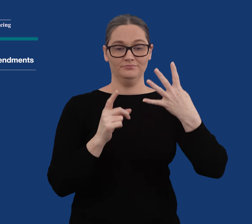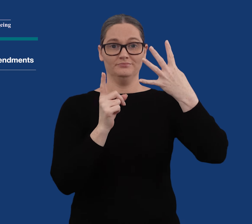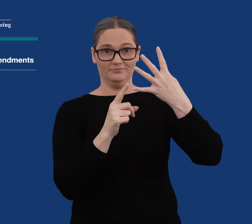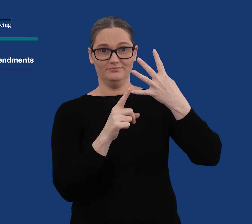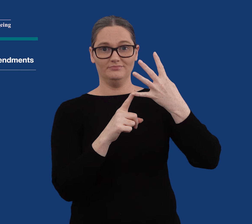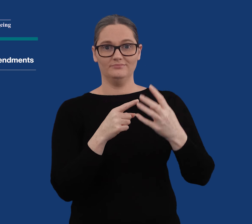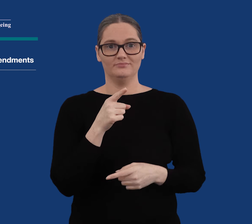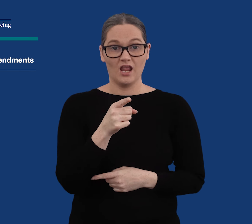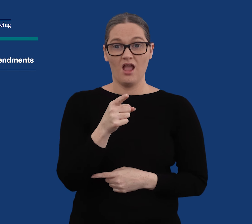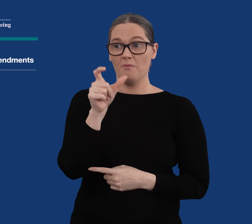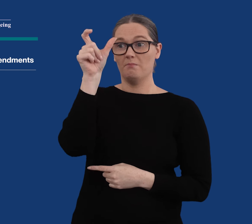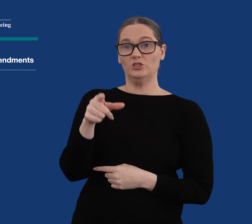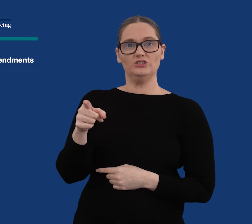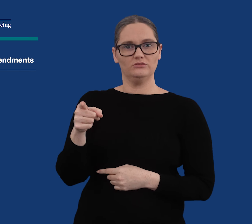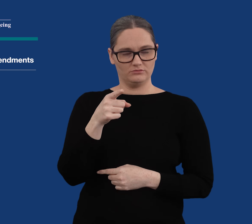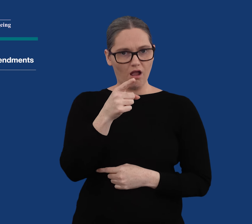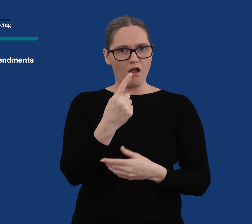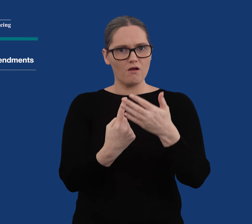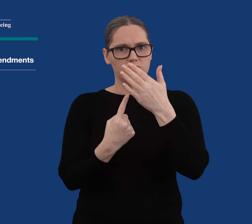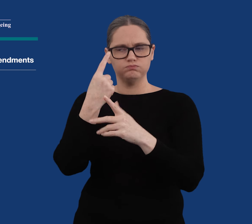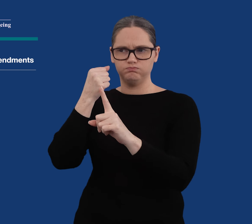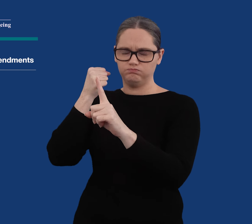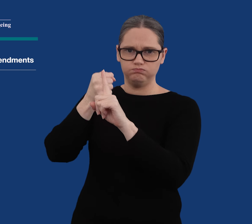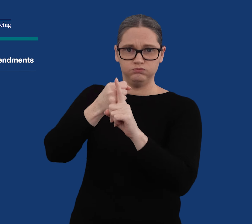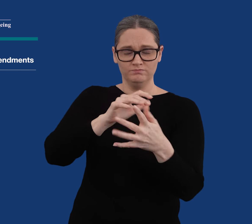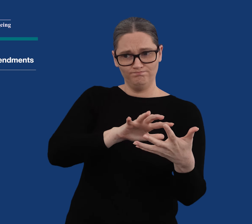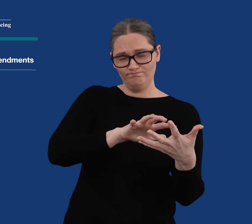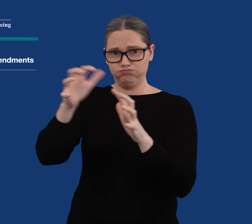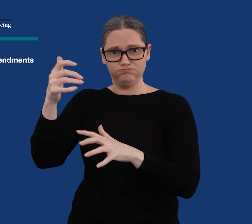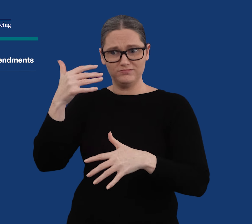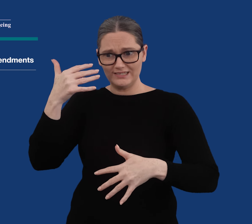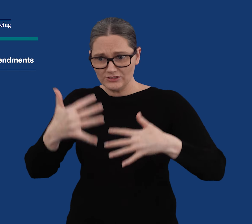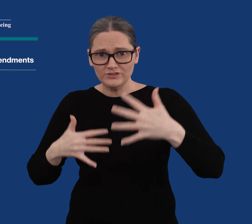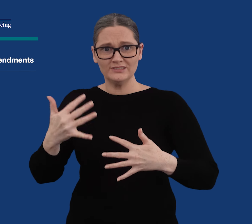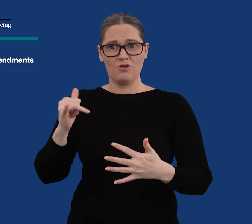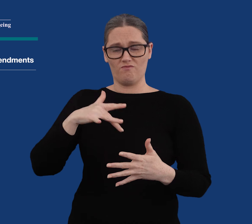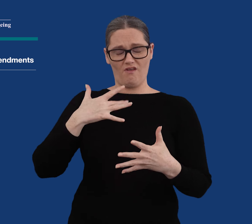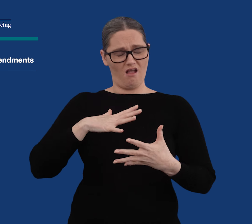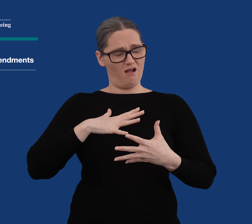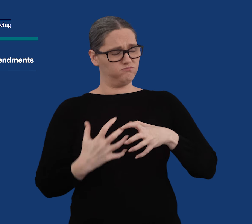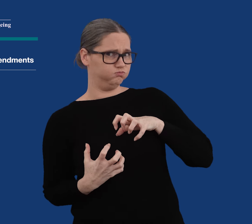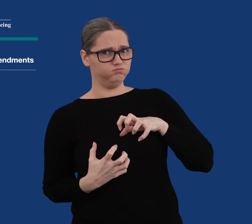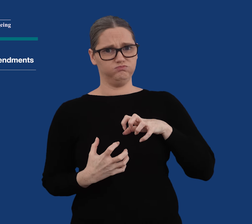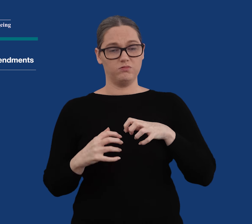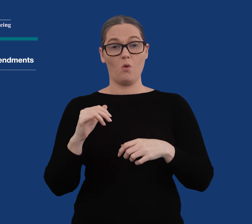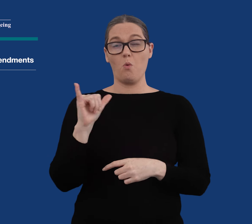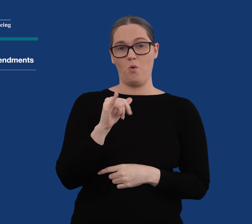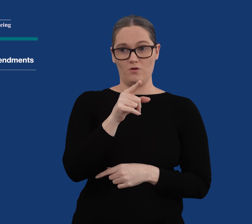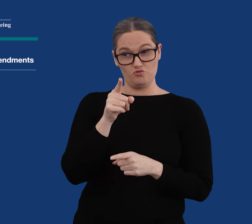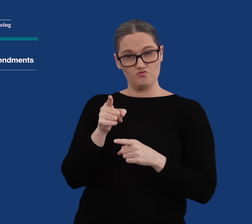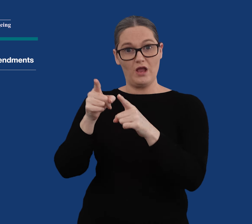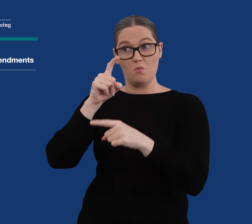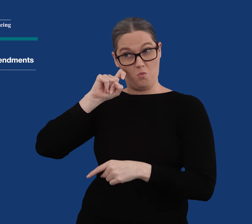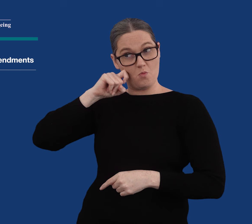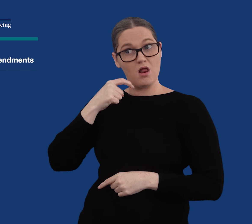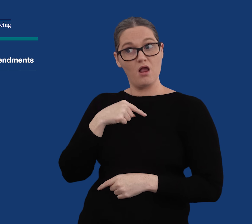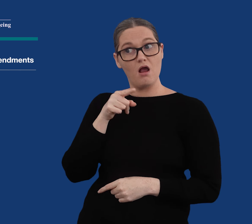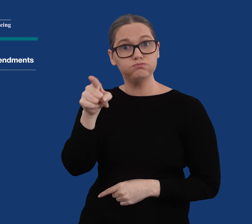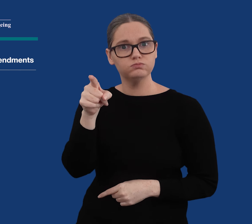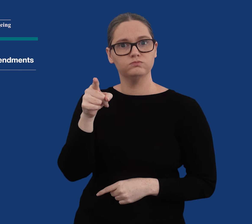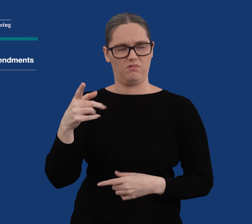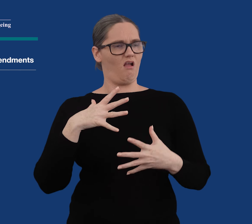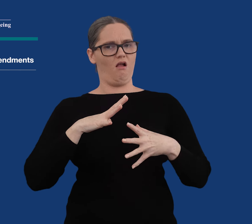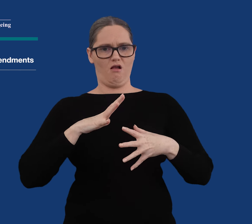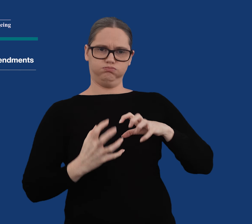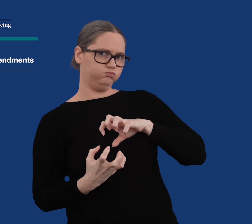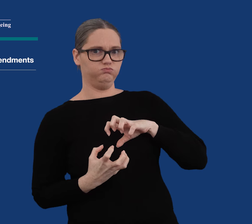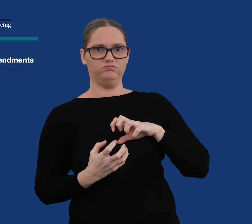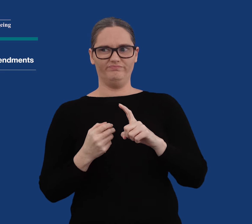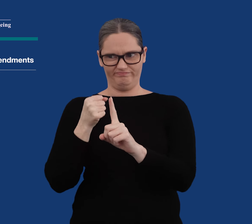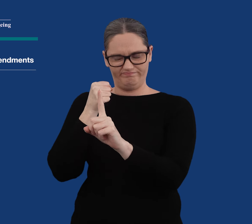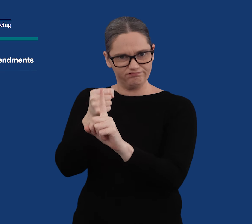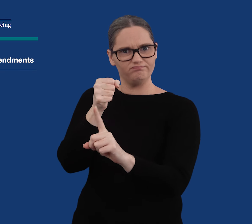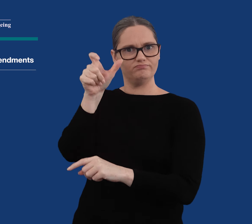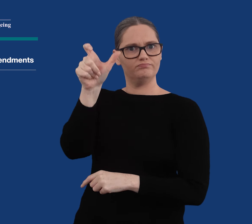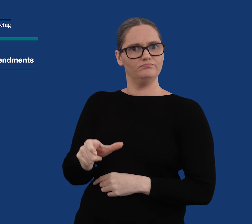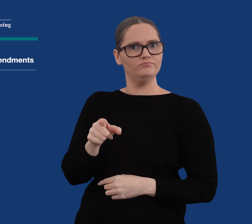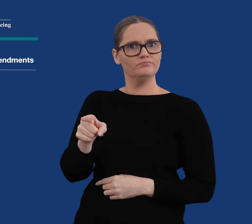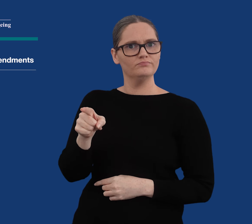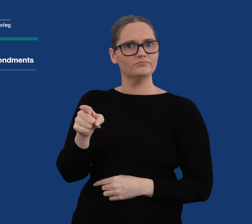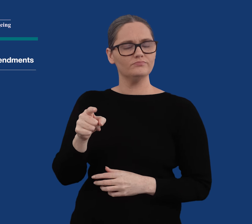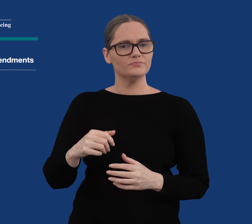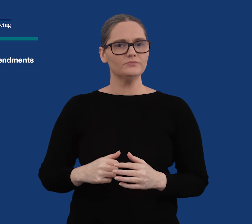• for causing or threatening to cause detriment to another person